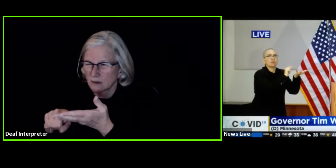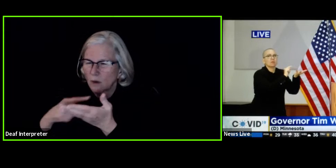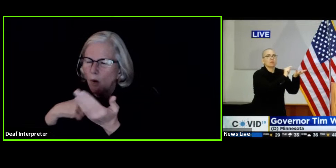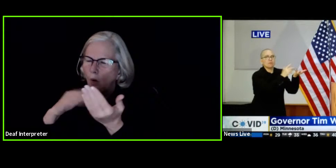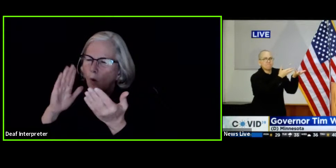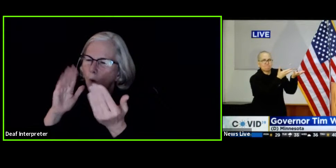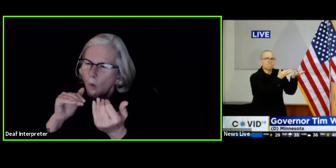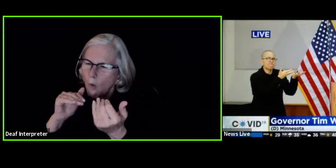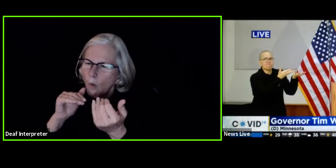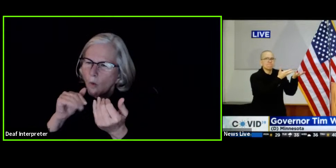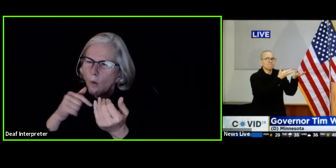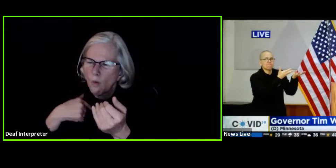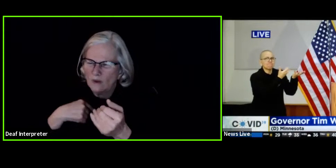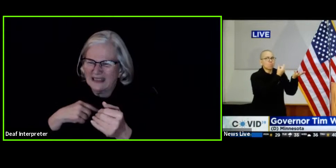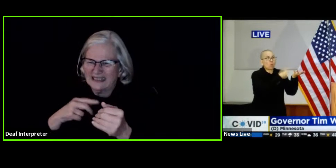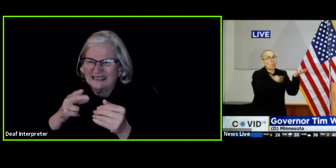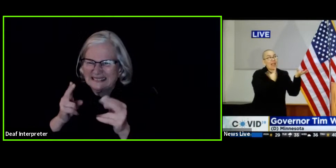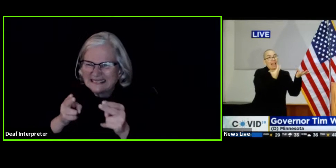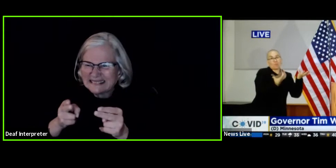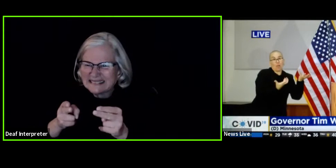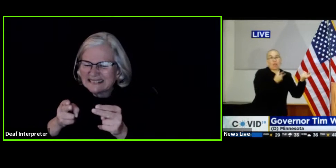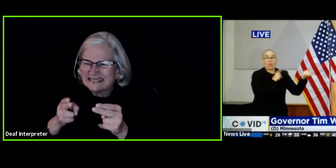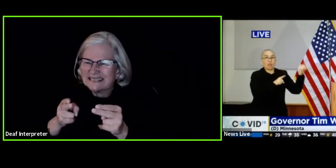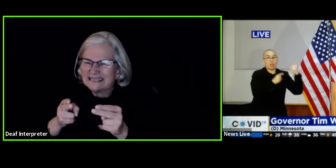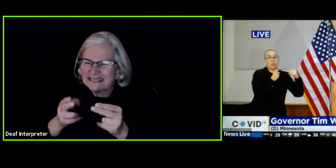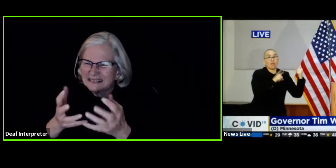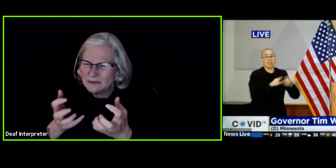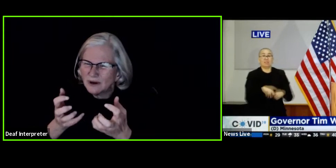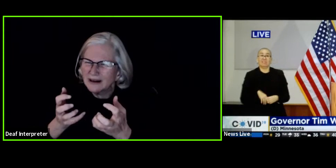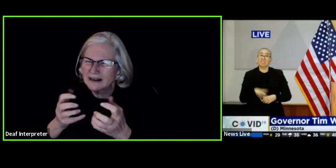I'M TRYING TO LEAVE THAT SPACE FOR THE LEGISLATURE TO PARTNER